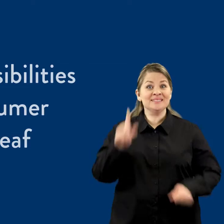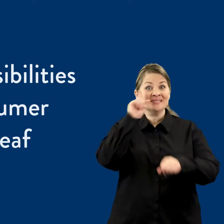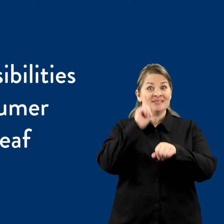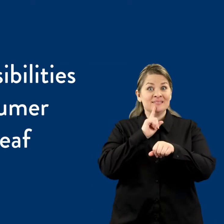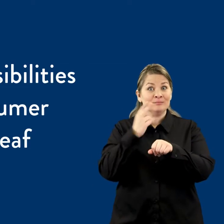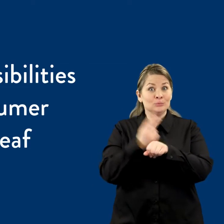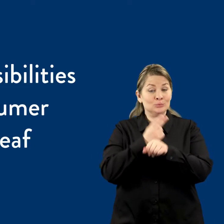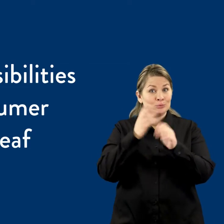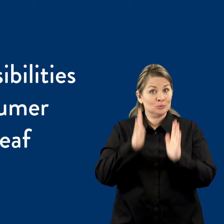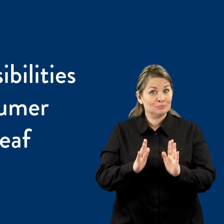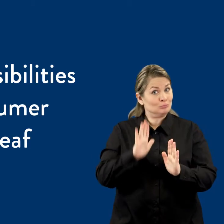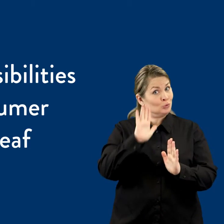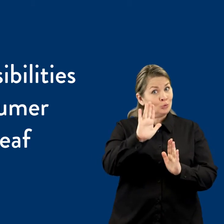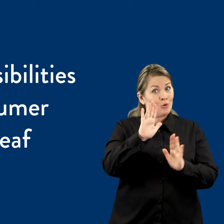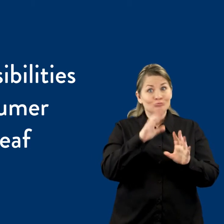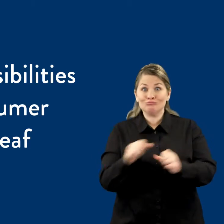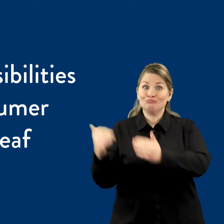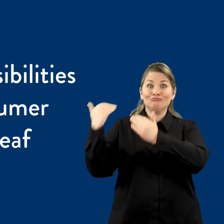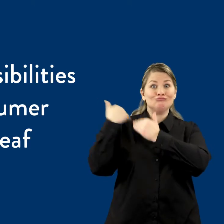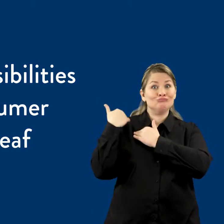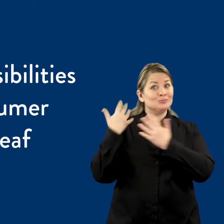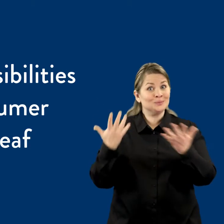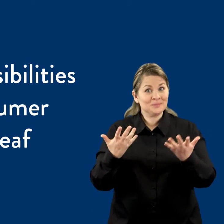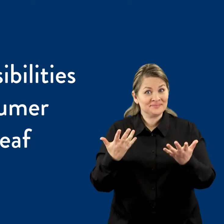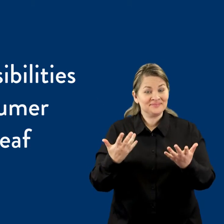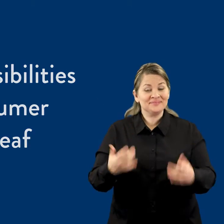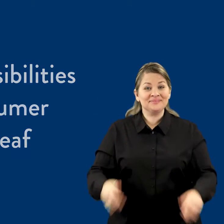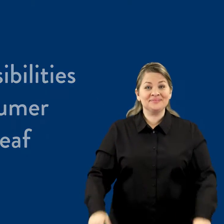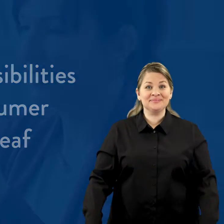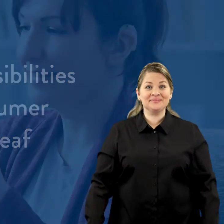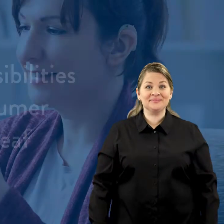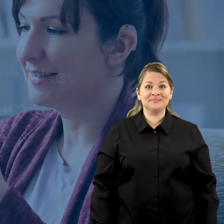Your responsibilities as a Deaf consumer